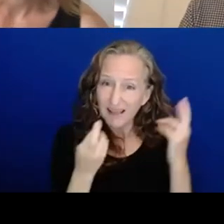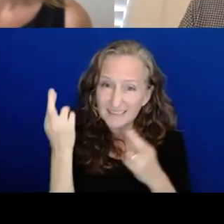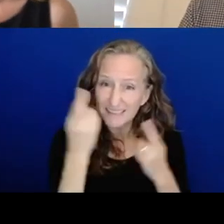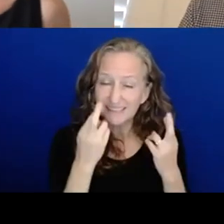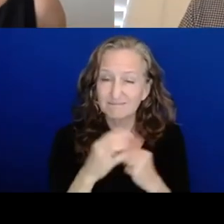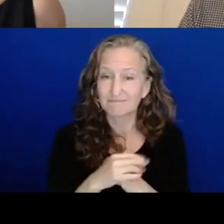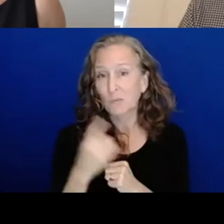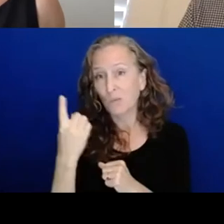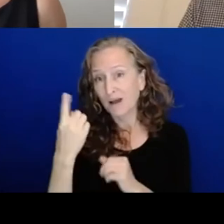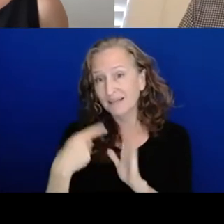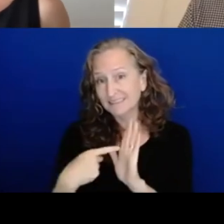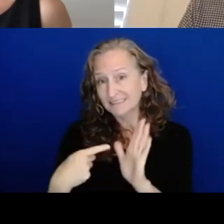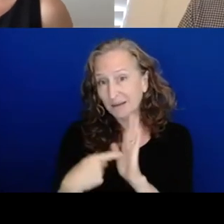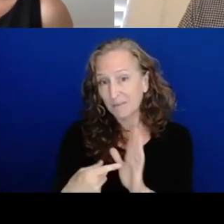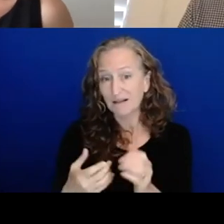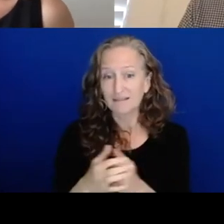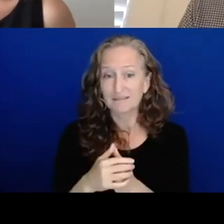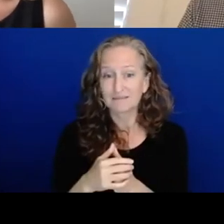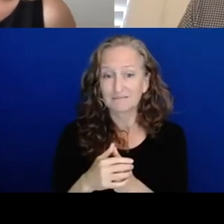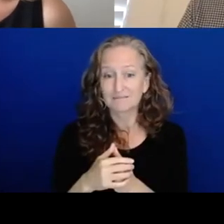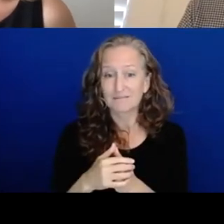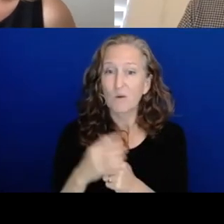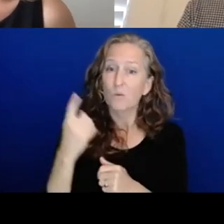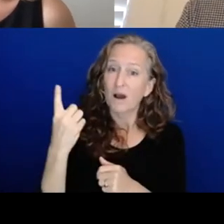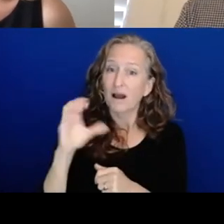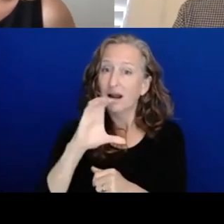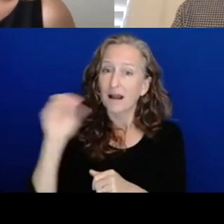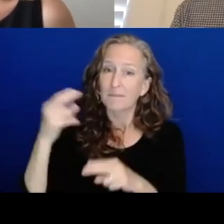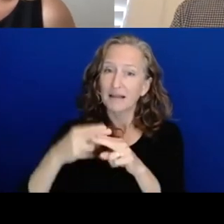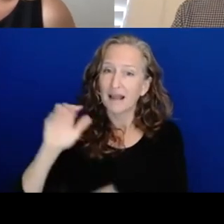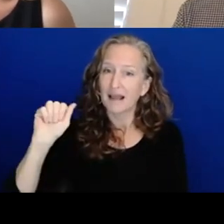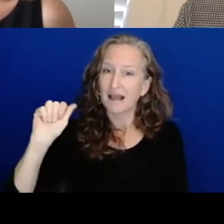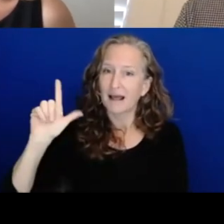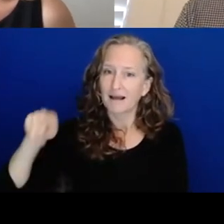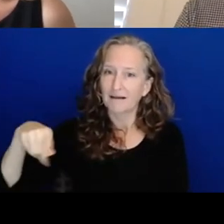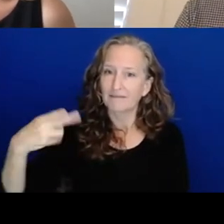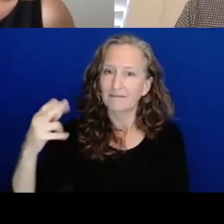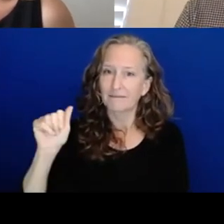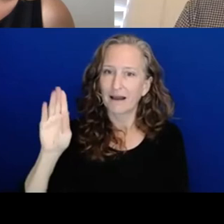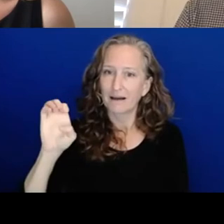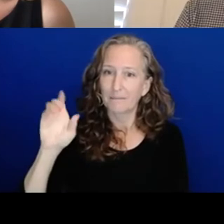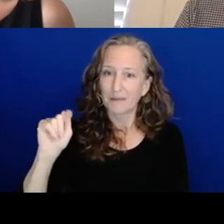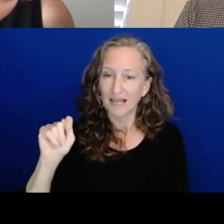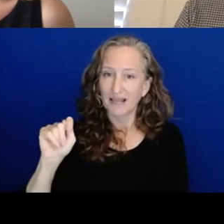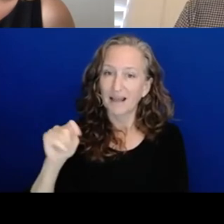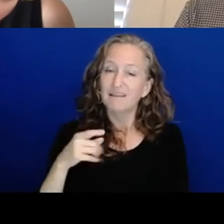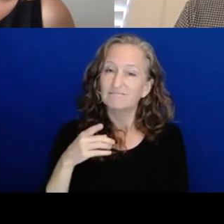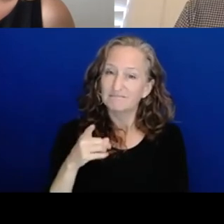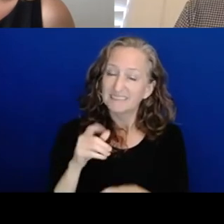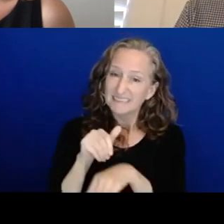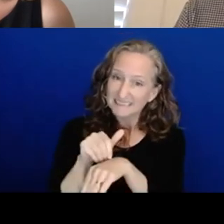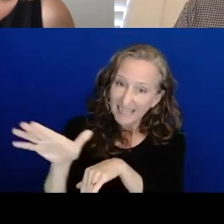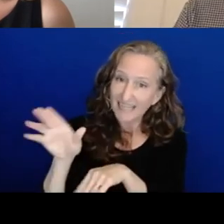great things about alphabet is that immediately sending people home and equipping folks with